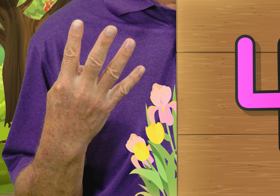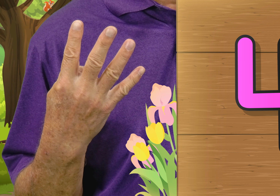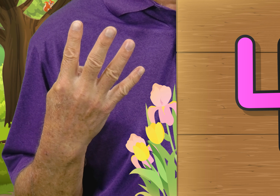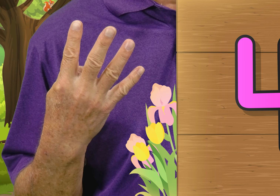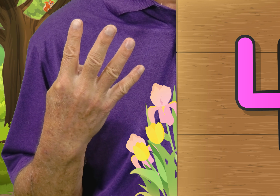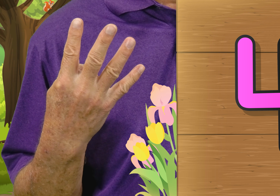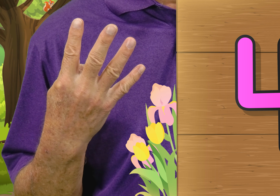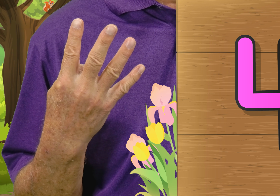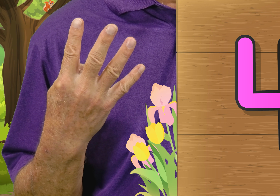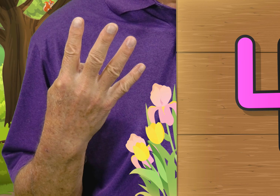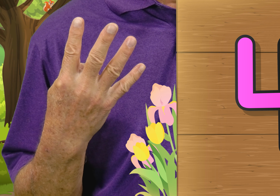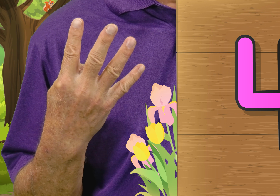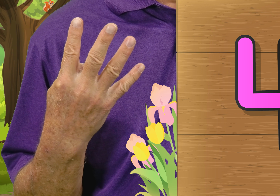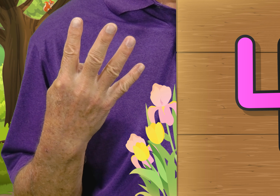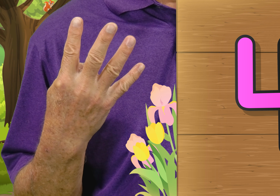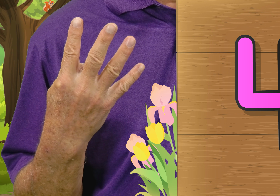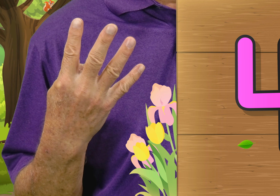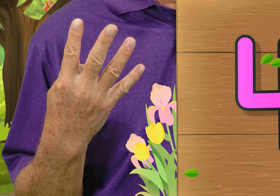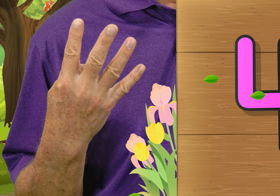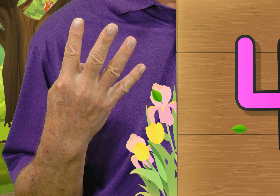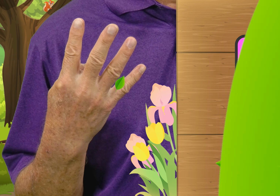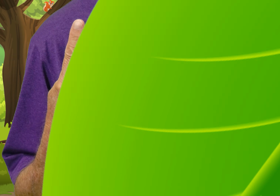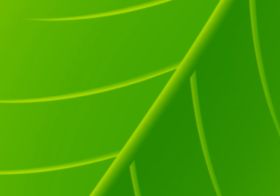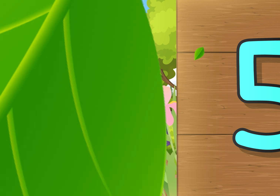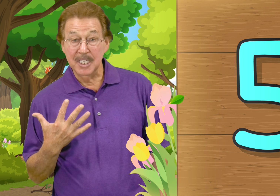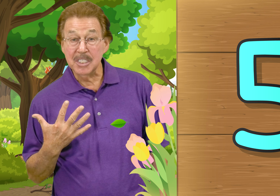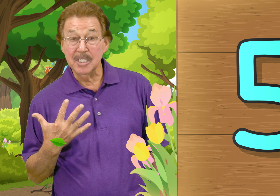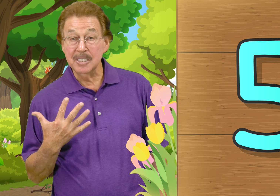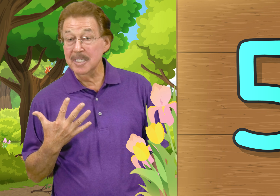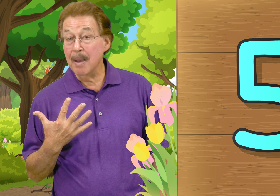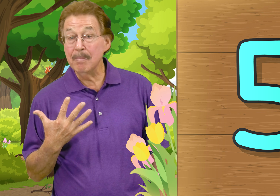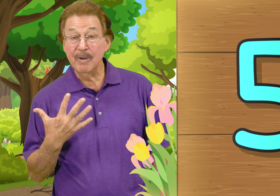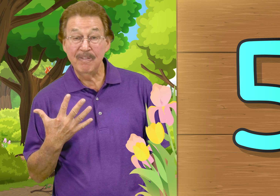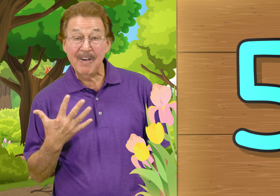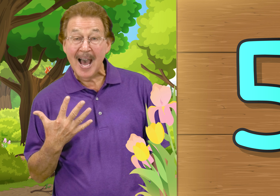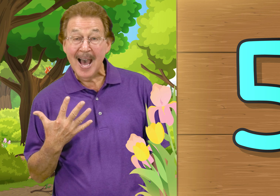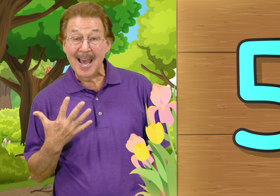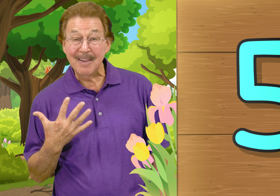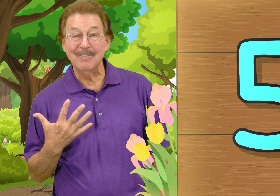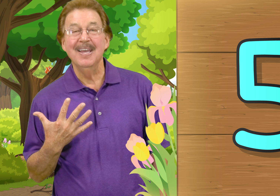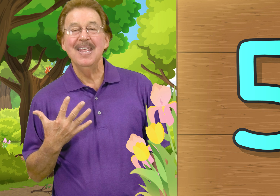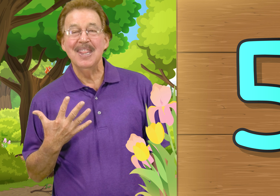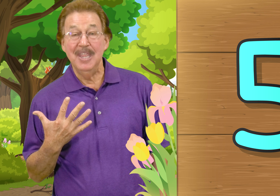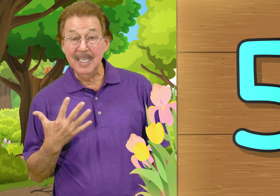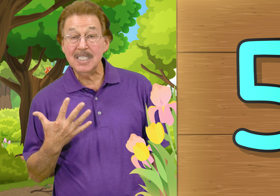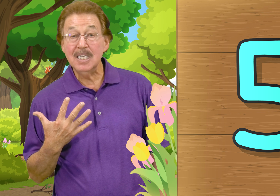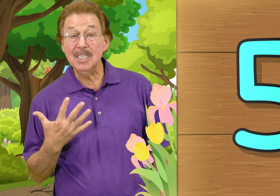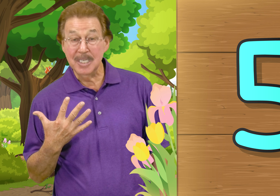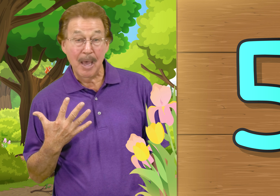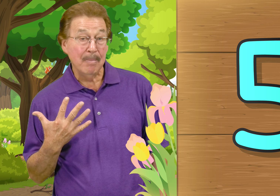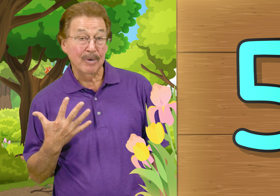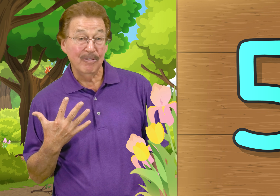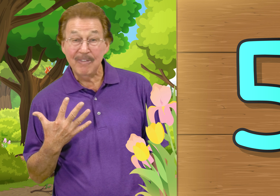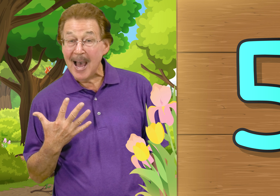Birds sing and lions roar This is number 5